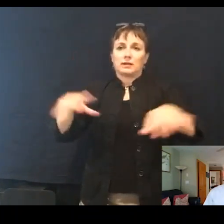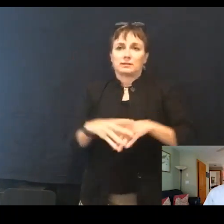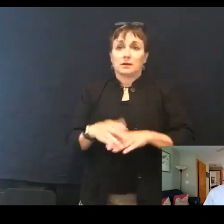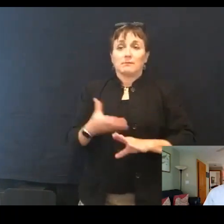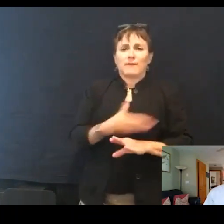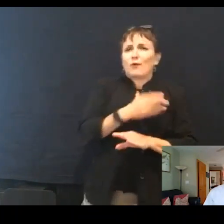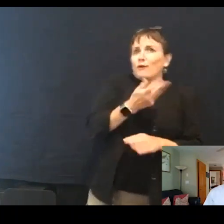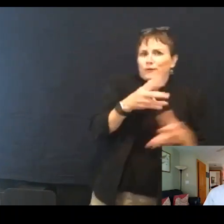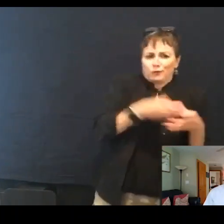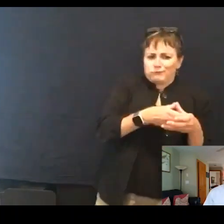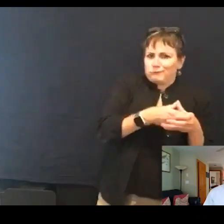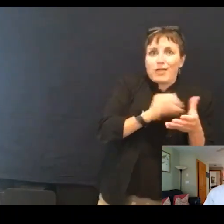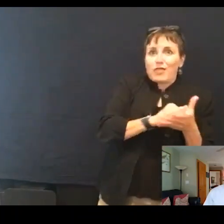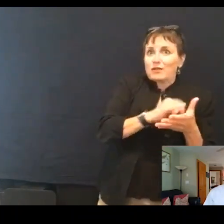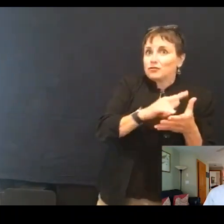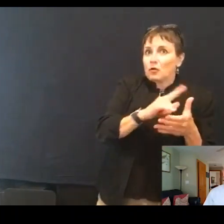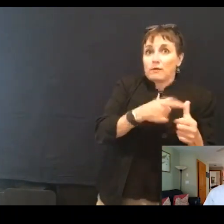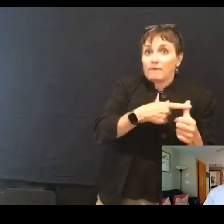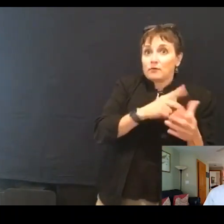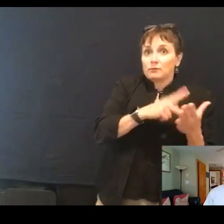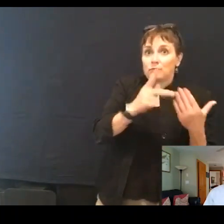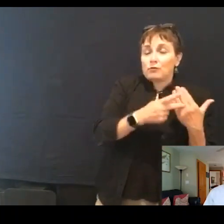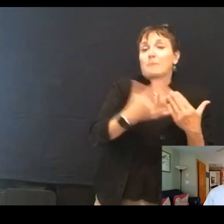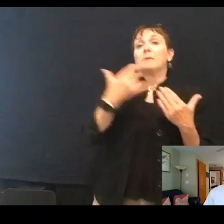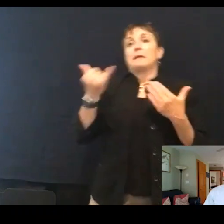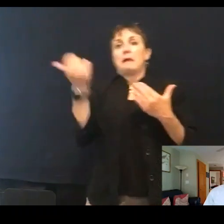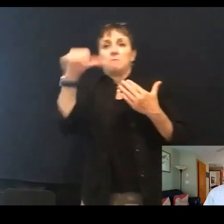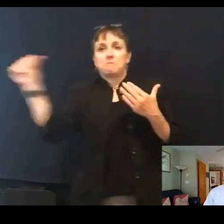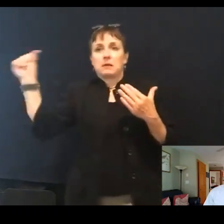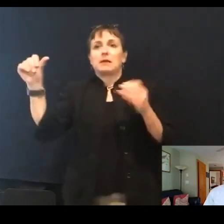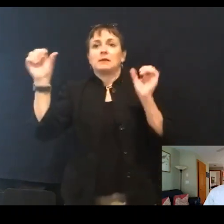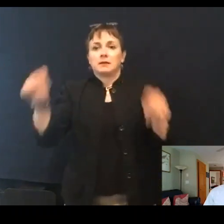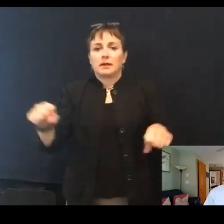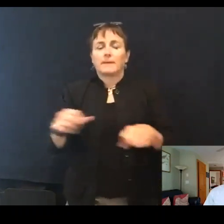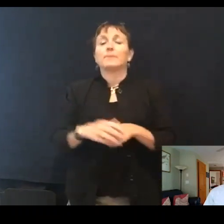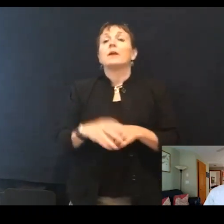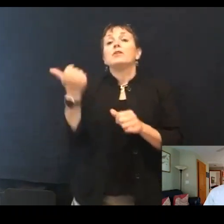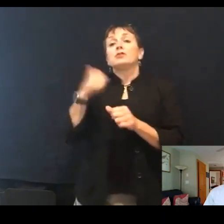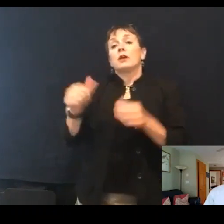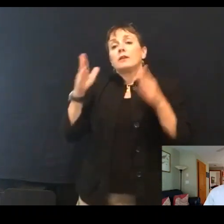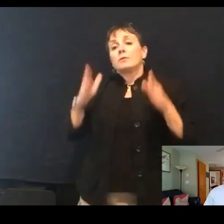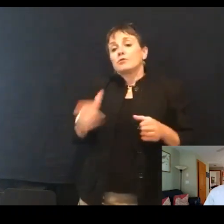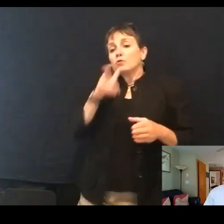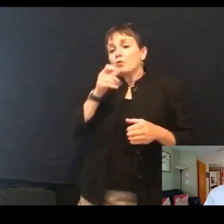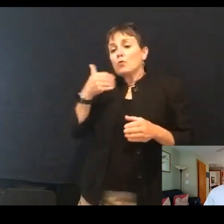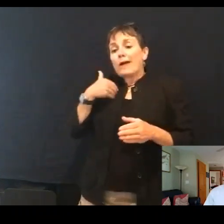They don't have to be pre-approved by us. And anyone with an inherited retinal disease